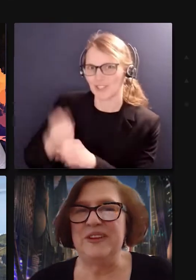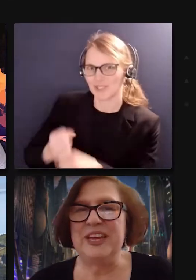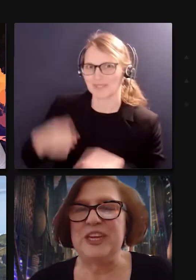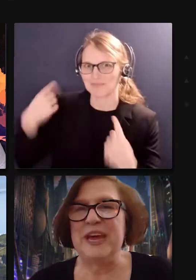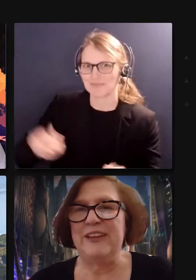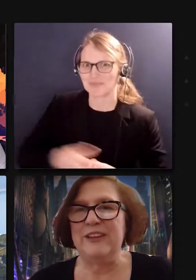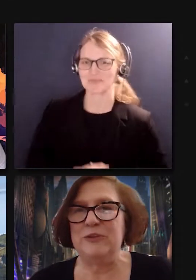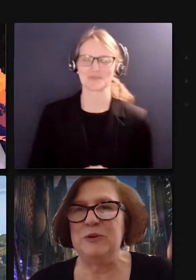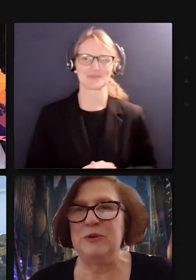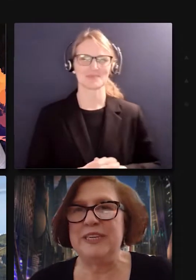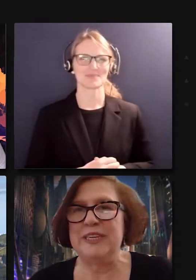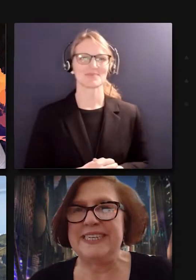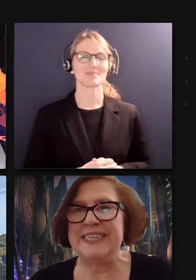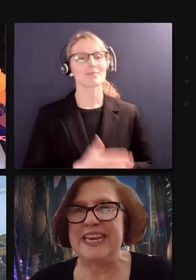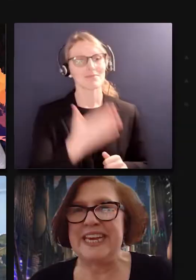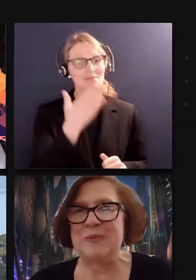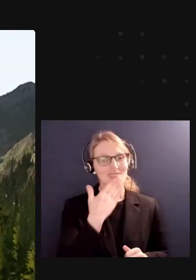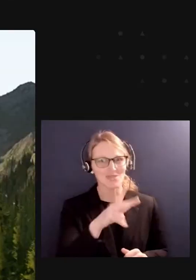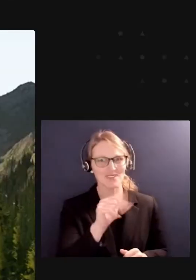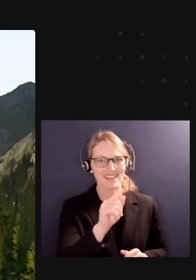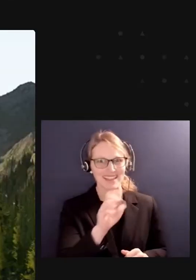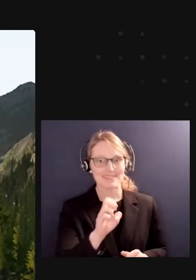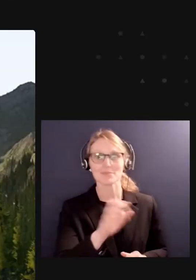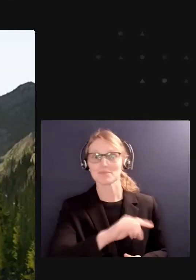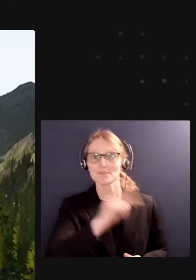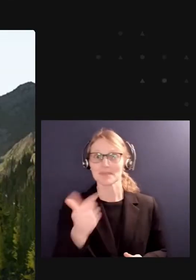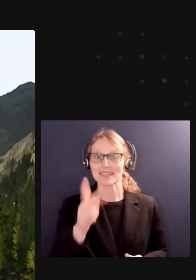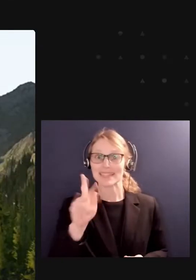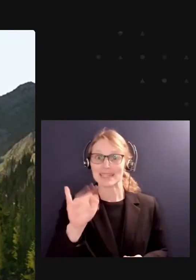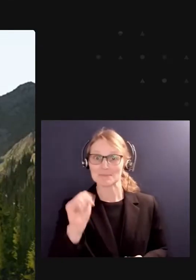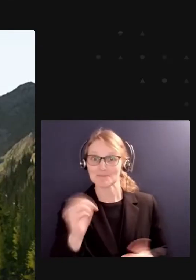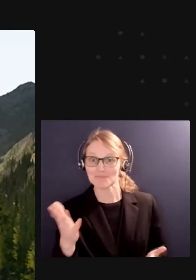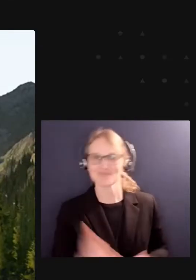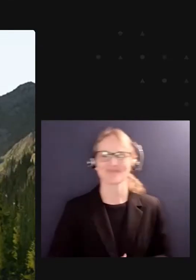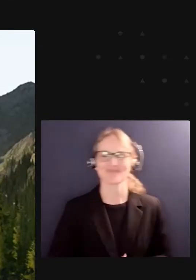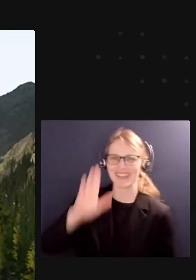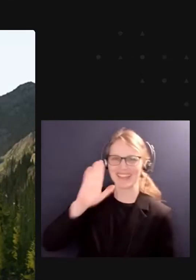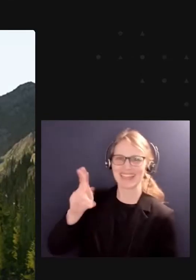Thank you, Kate. Let's move on to Kim. Hi. I'm Kim Swift. I use she/her pronouns.